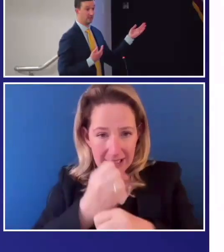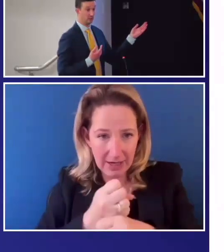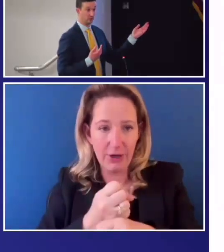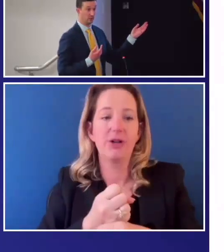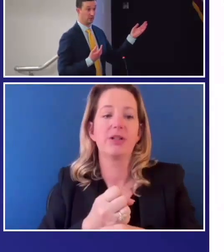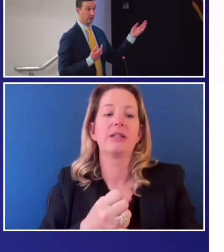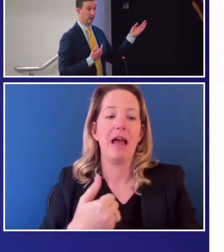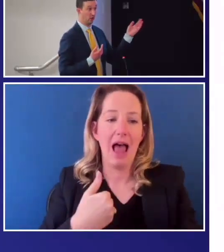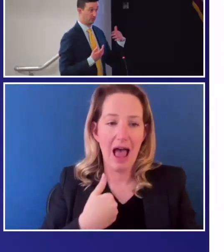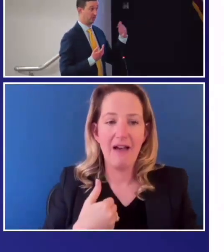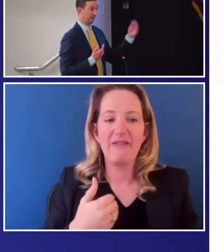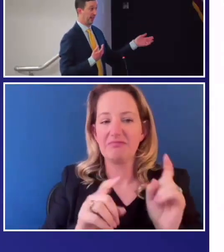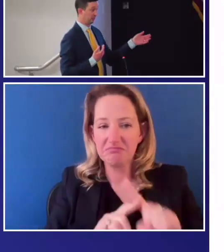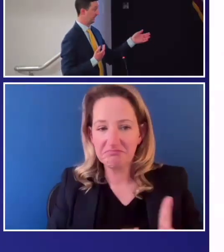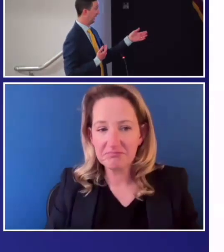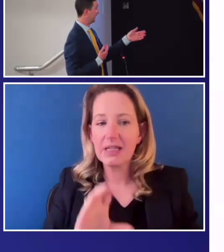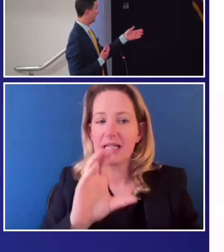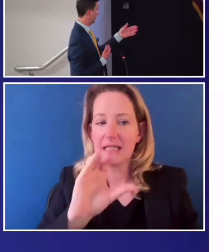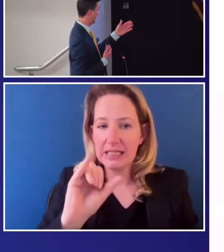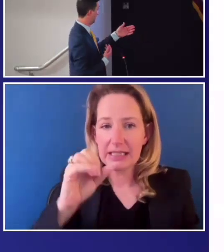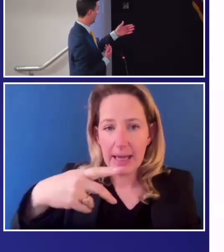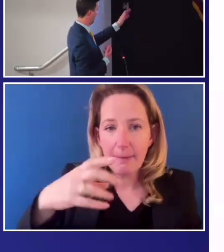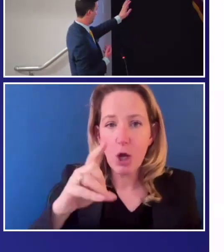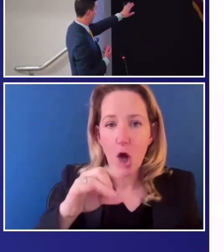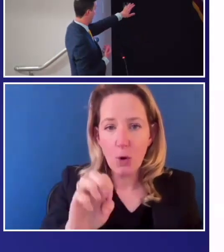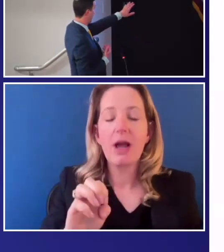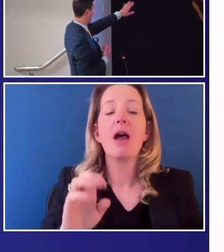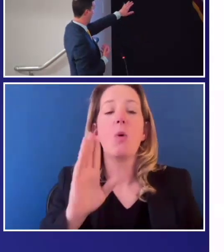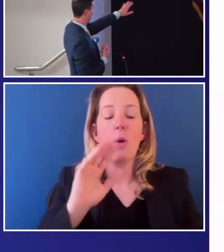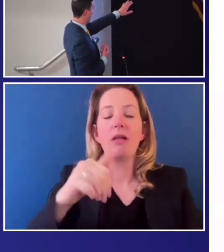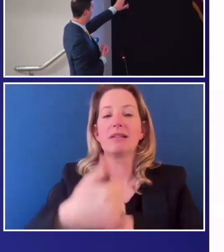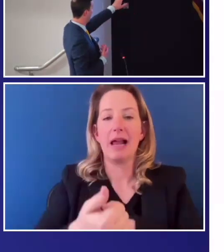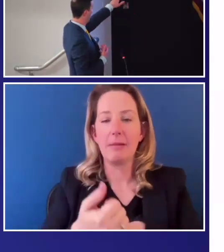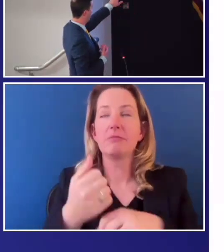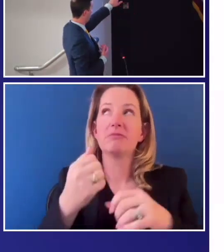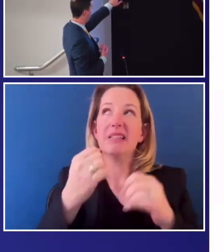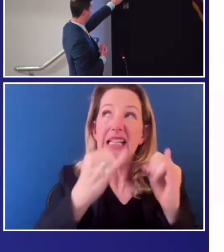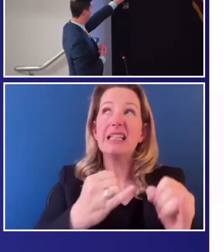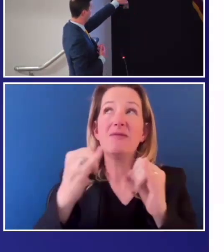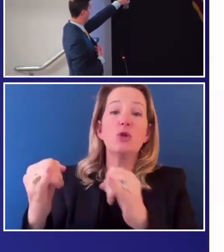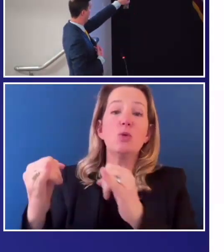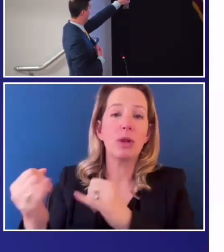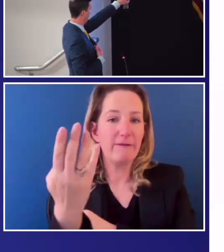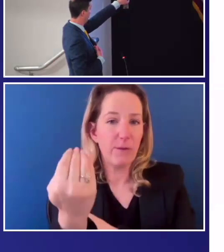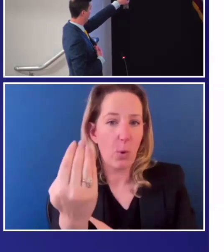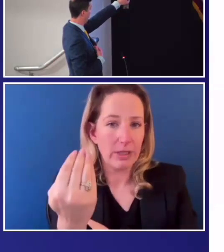that you could ultimately aggregate. So this is what this chart is showing. The -- you start where it says start.